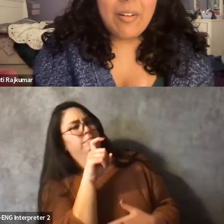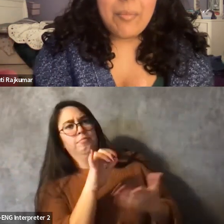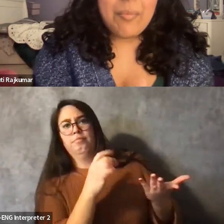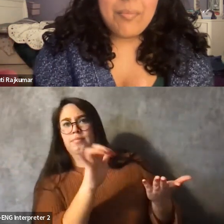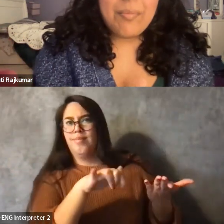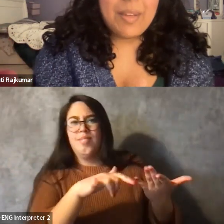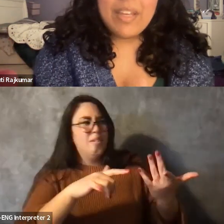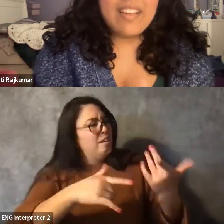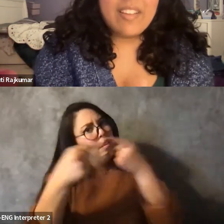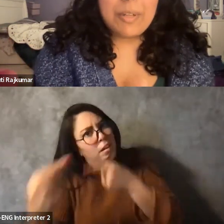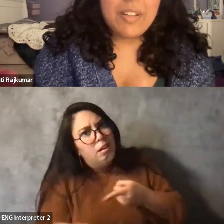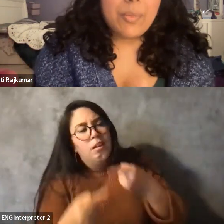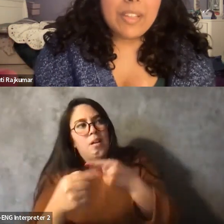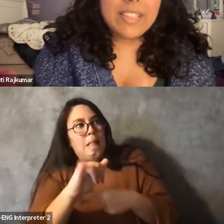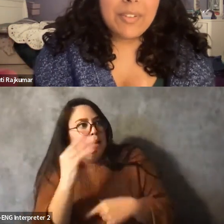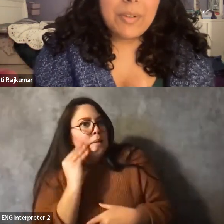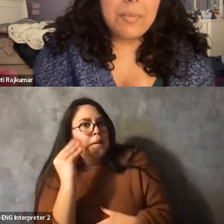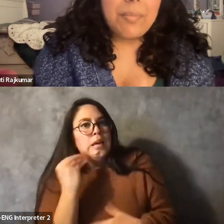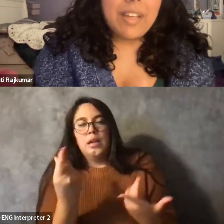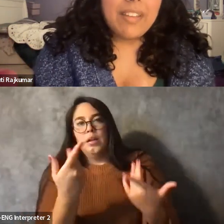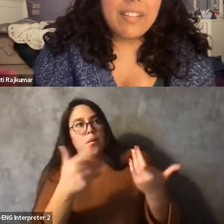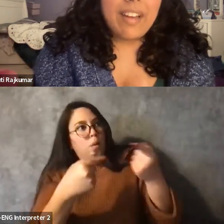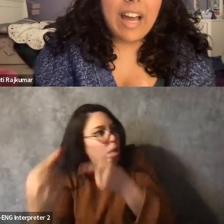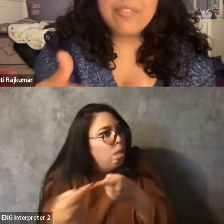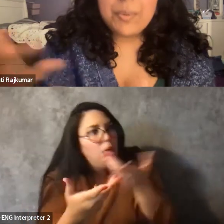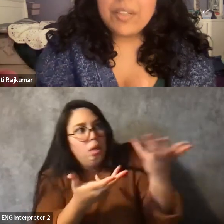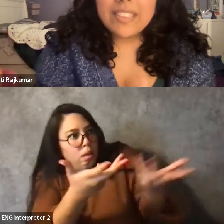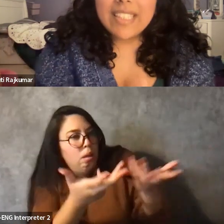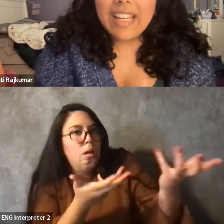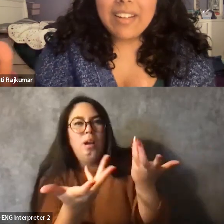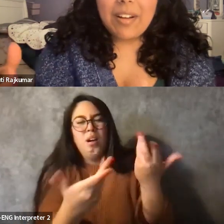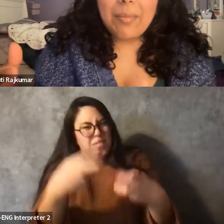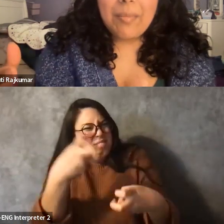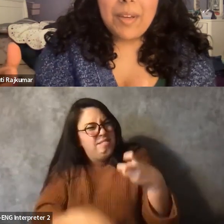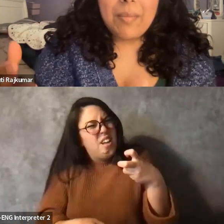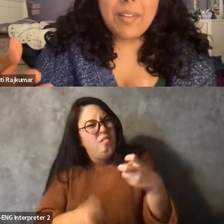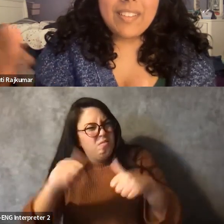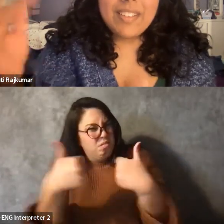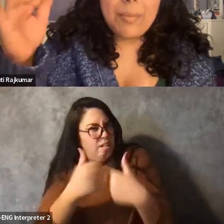And it made the experience really difficult, but afterwards, I ended up, you know,